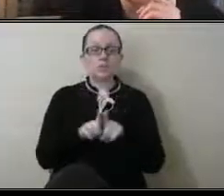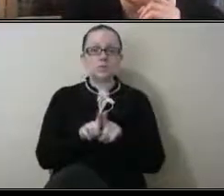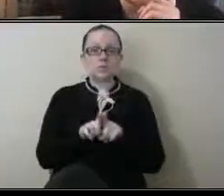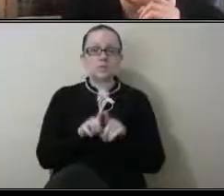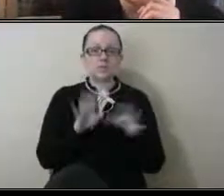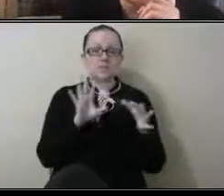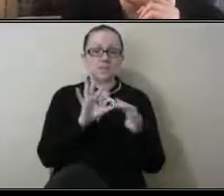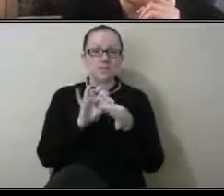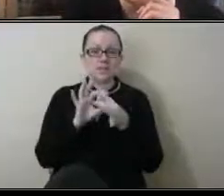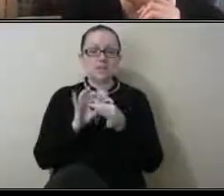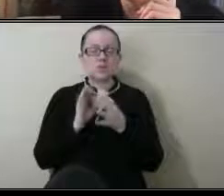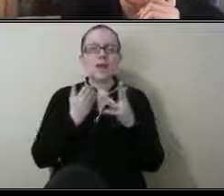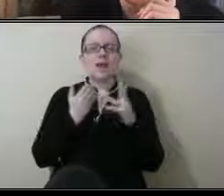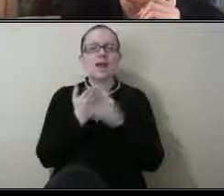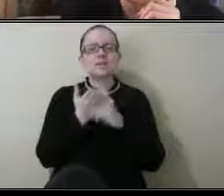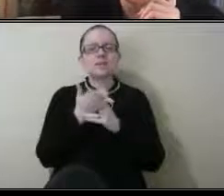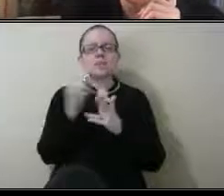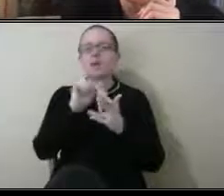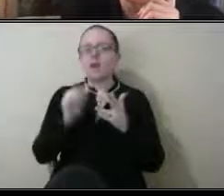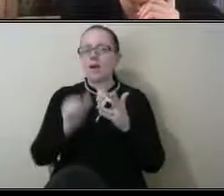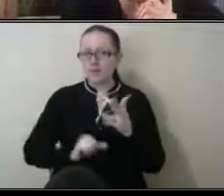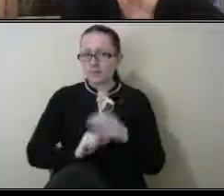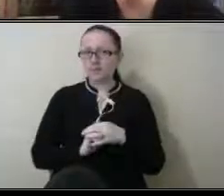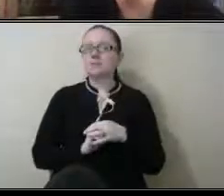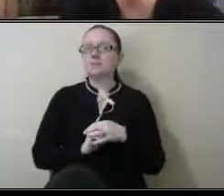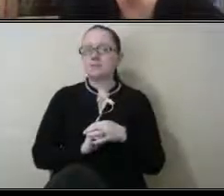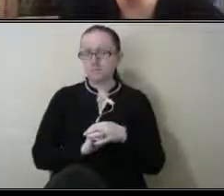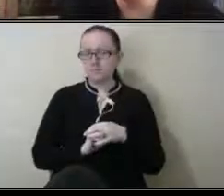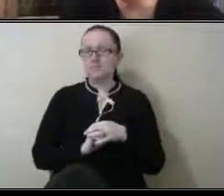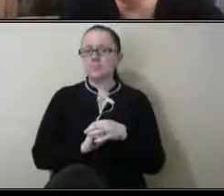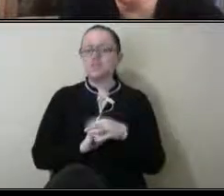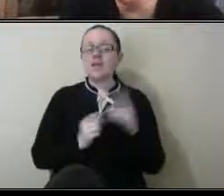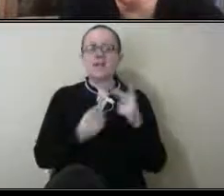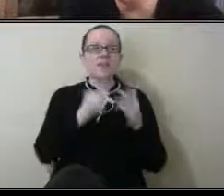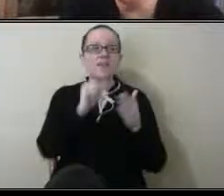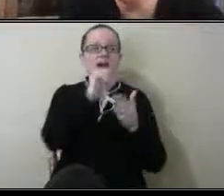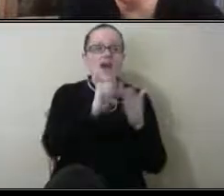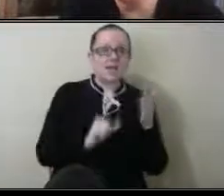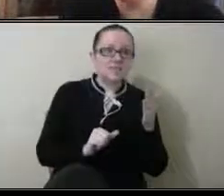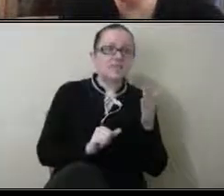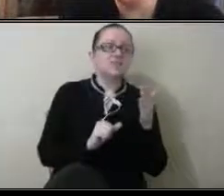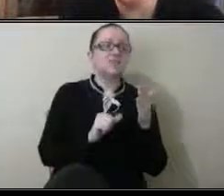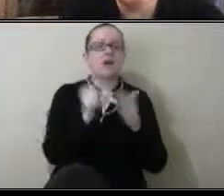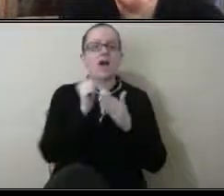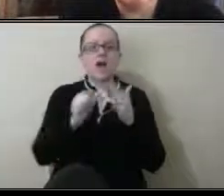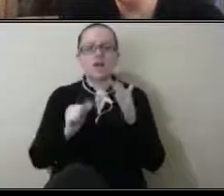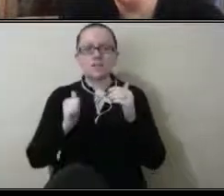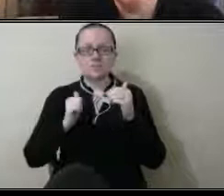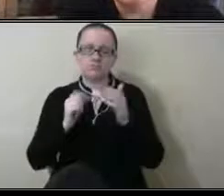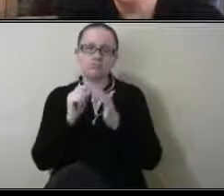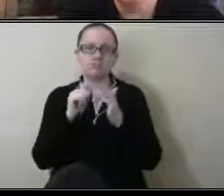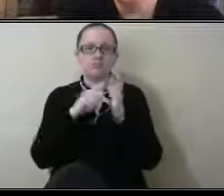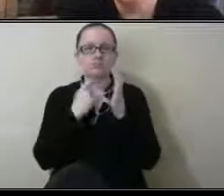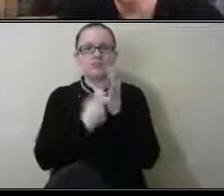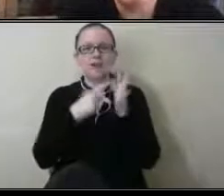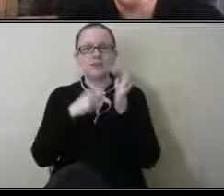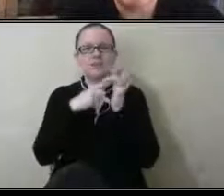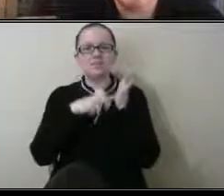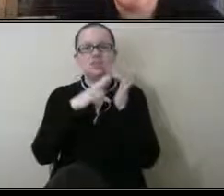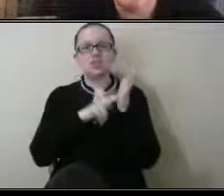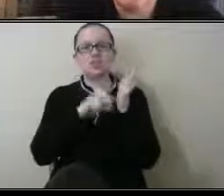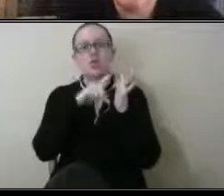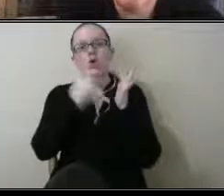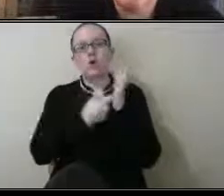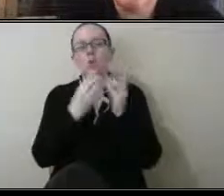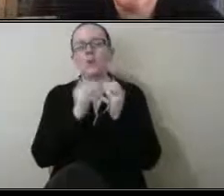accessible arts and with other artists and arts practitioners with disability um the accessible